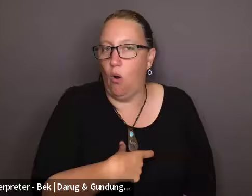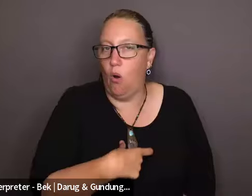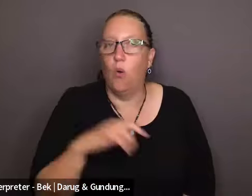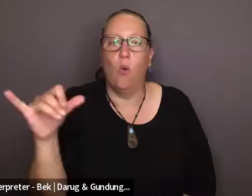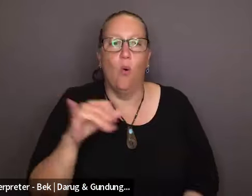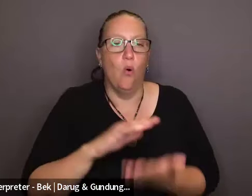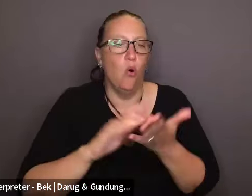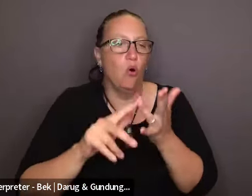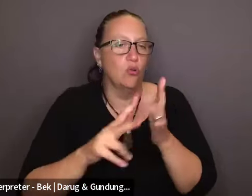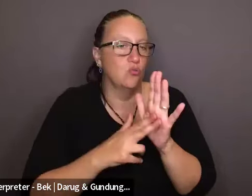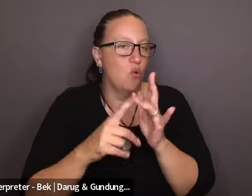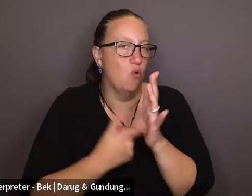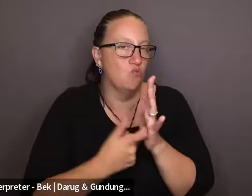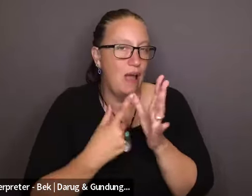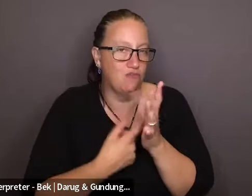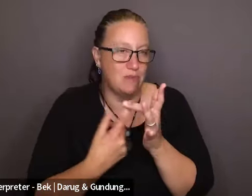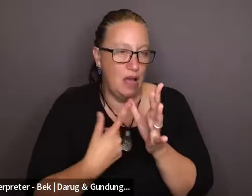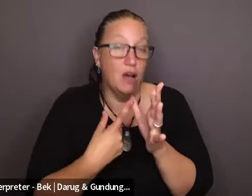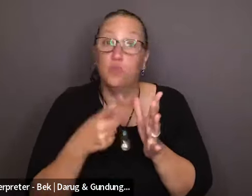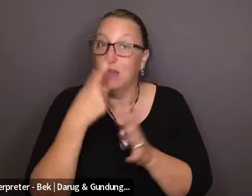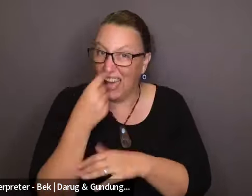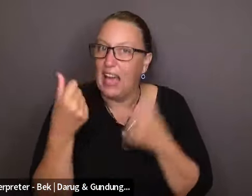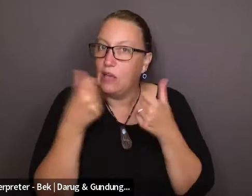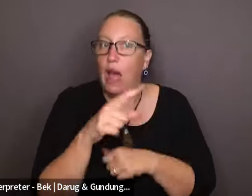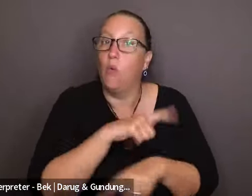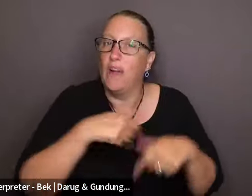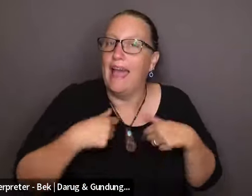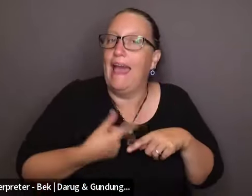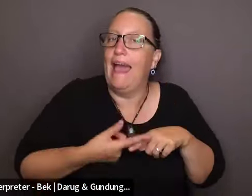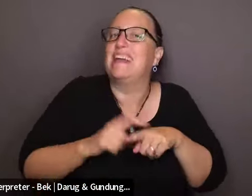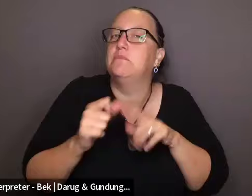valuing lived experience expertise through paid roles